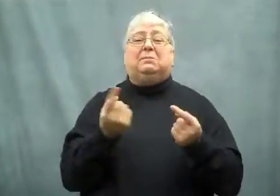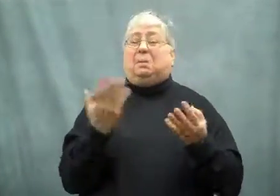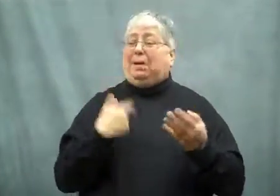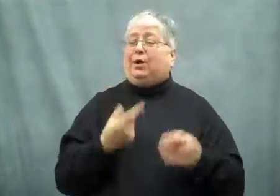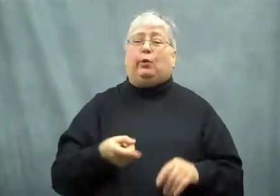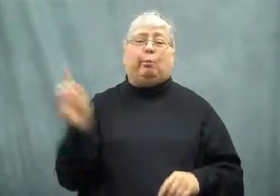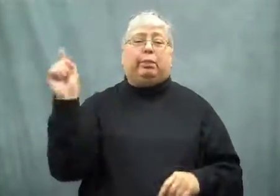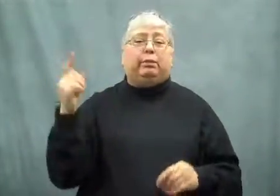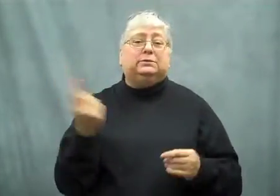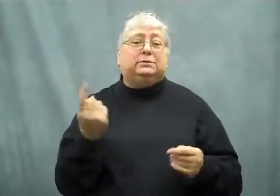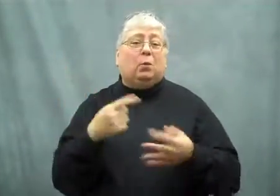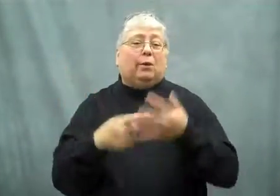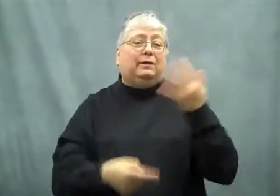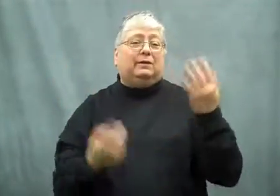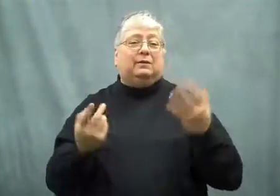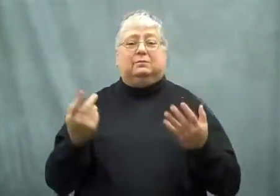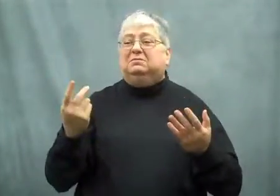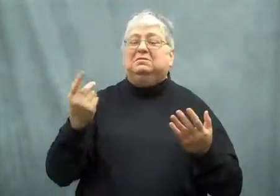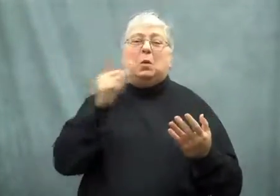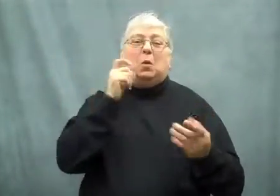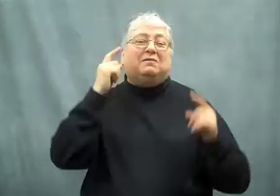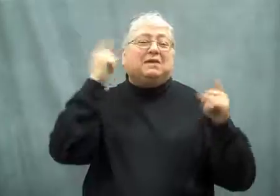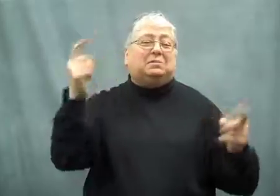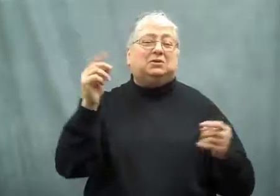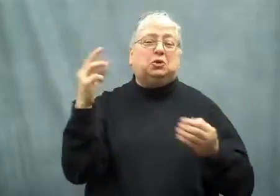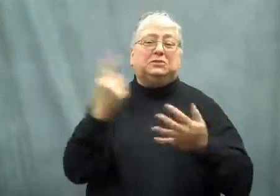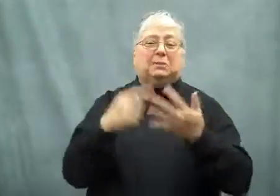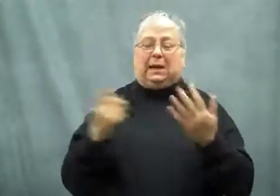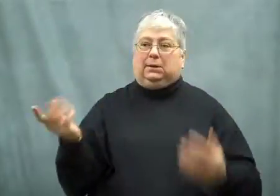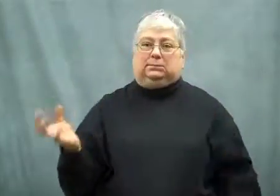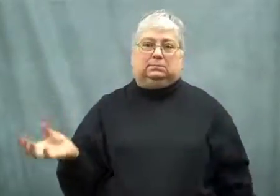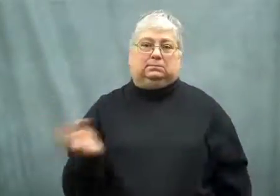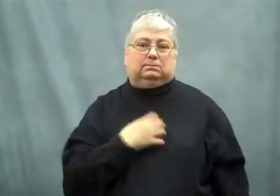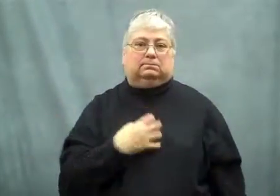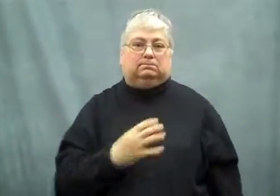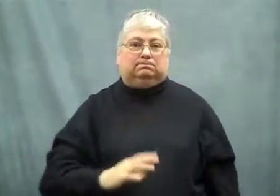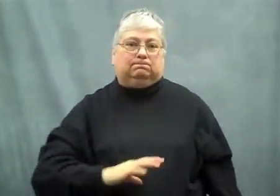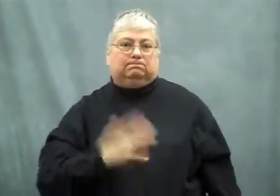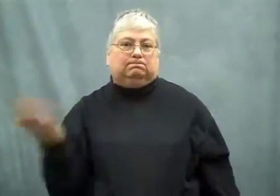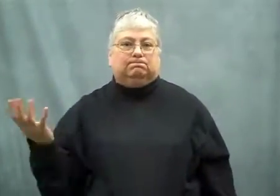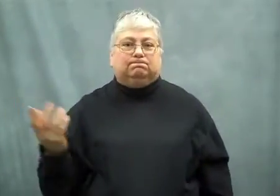perhaps insulting someone famous.